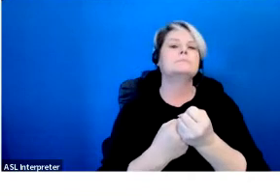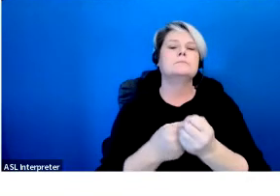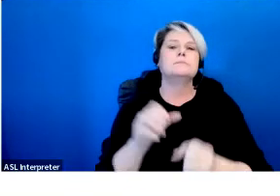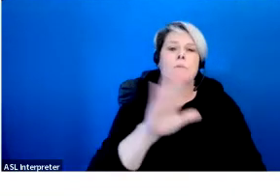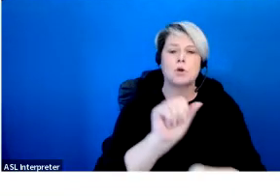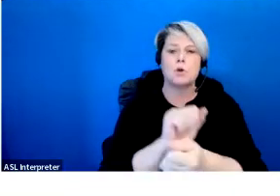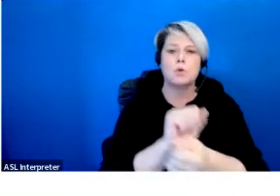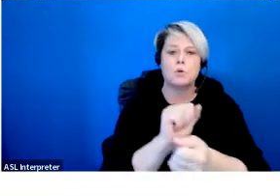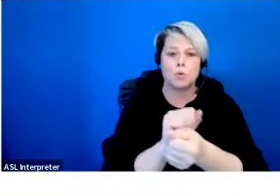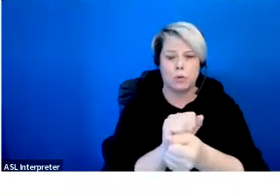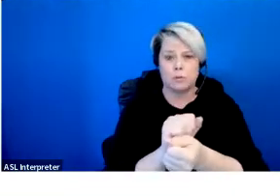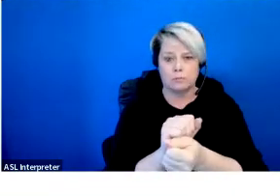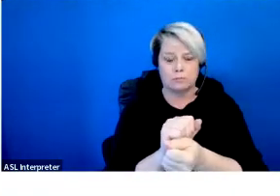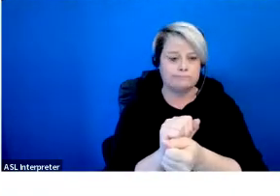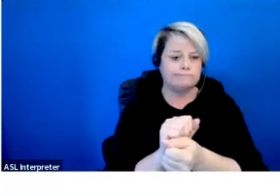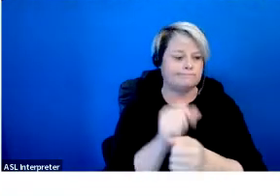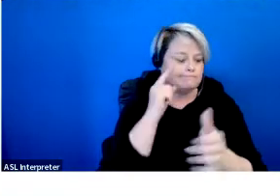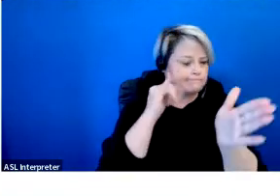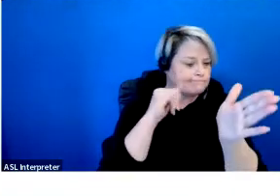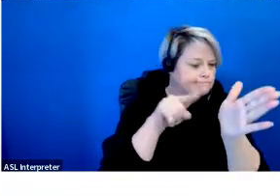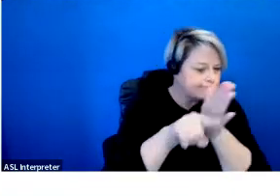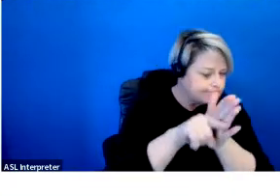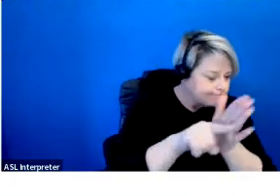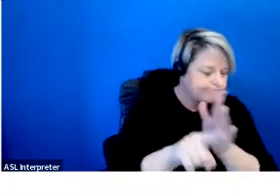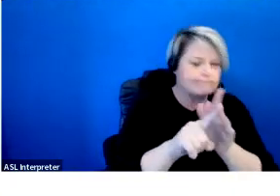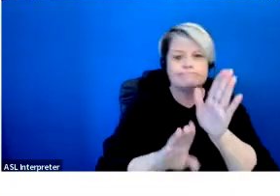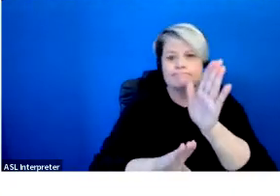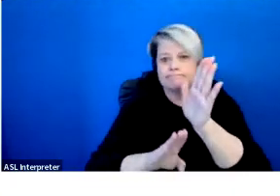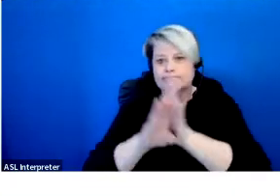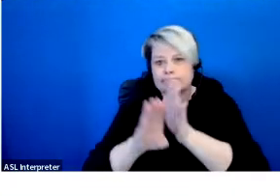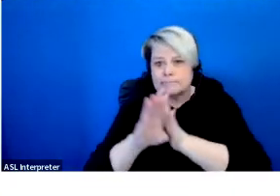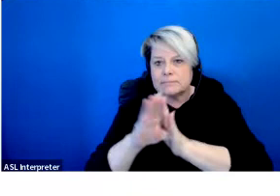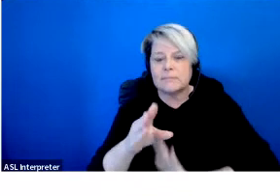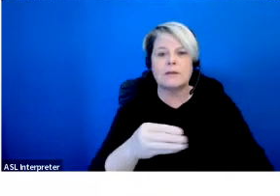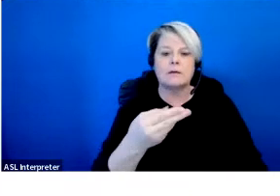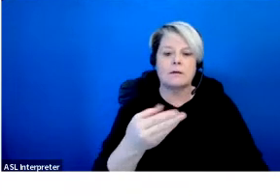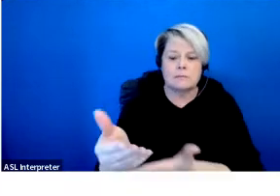welcome you to the webinar that we are hoping will support the food system work you are doing, whether